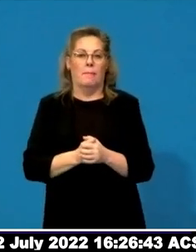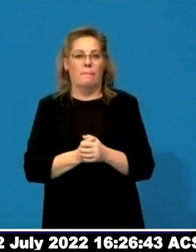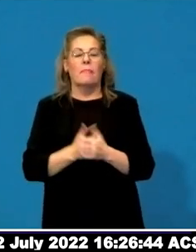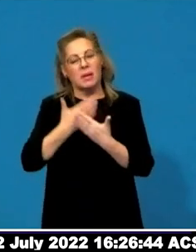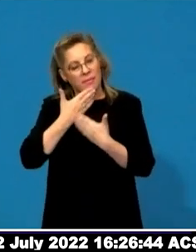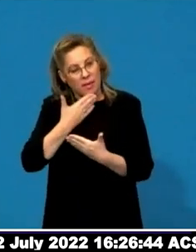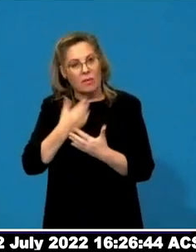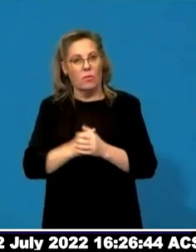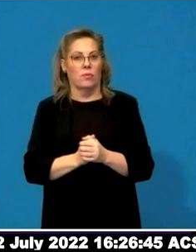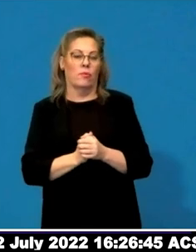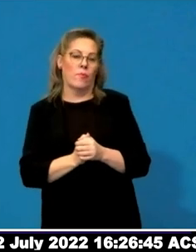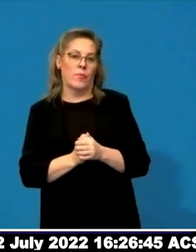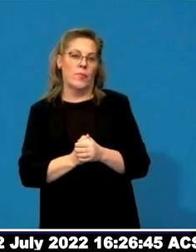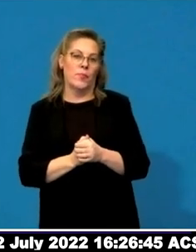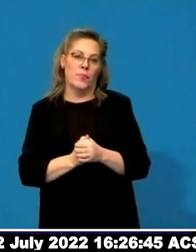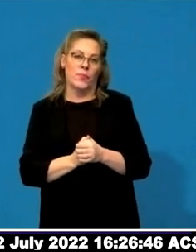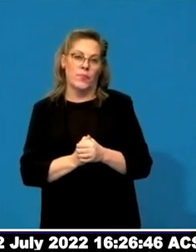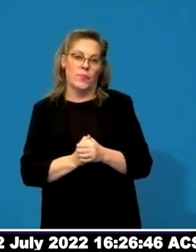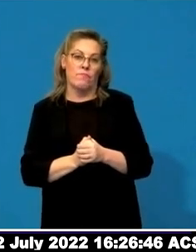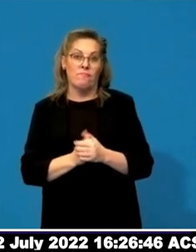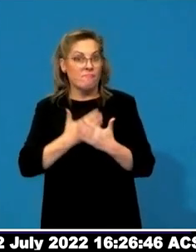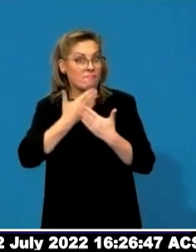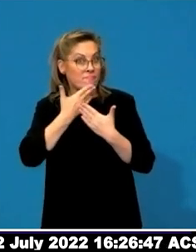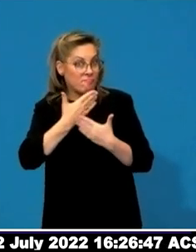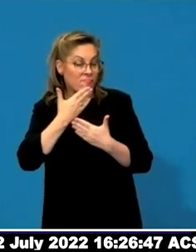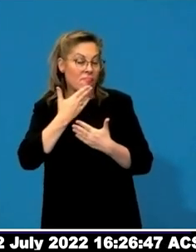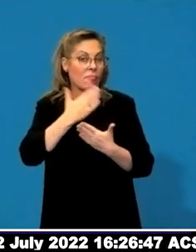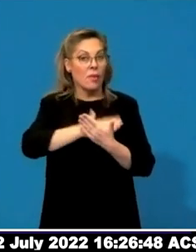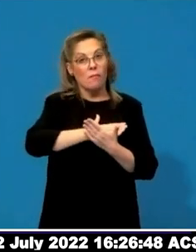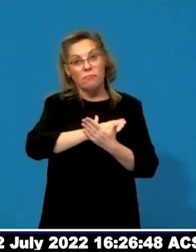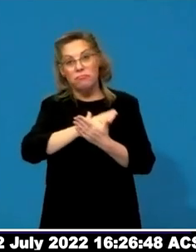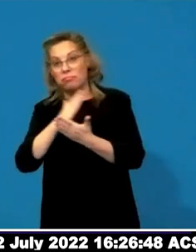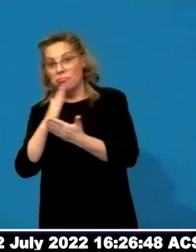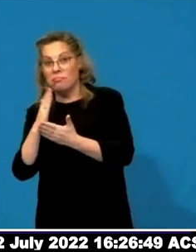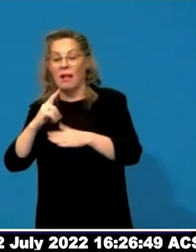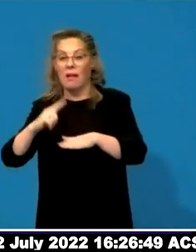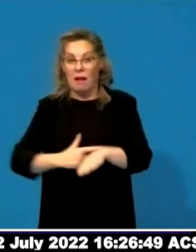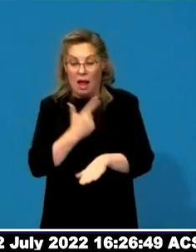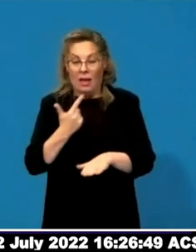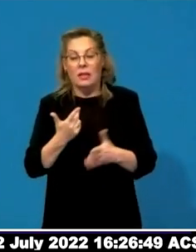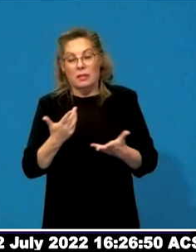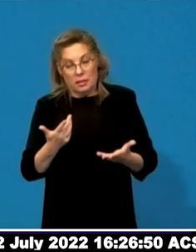It's not unusual for us to go over time and it does take the commitment